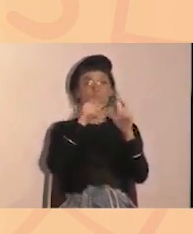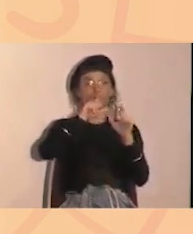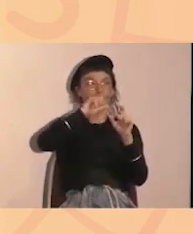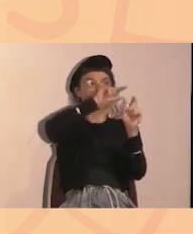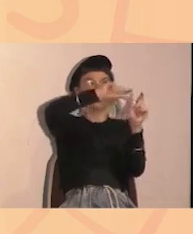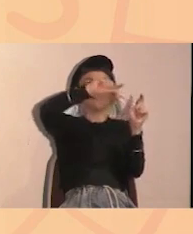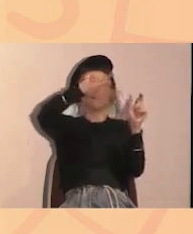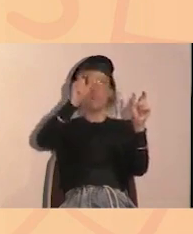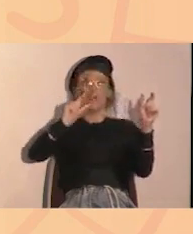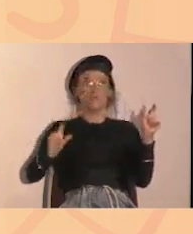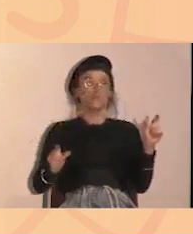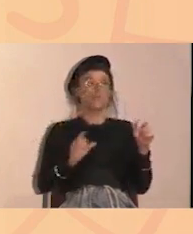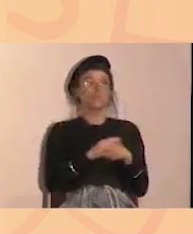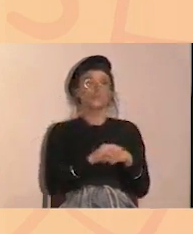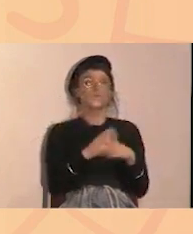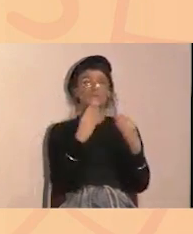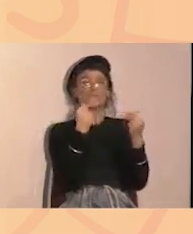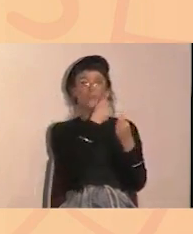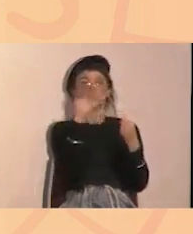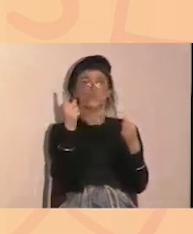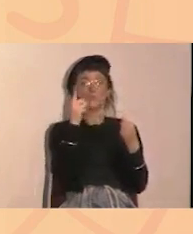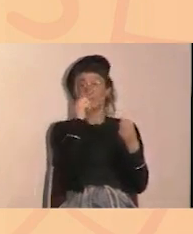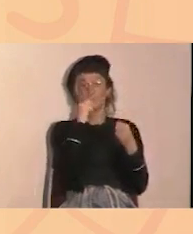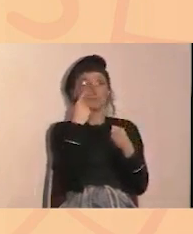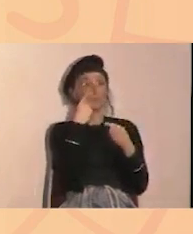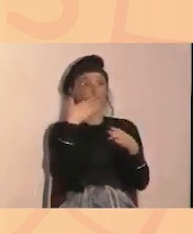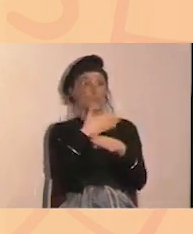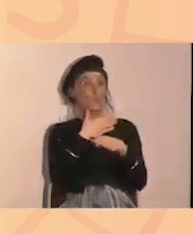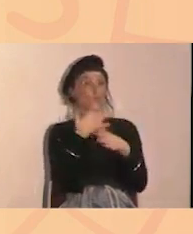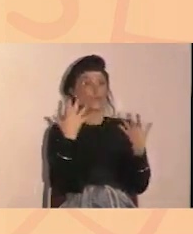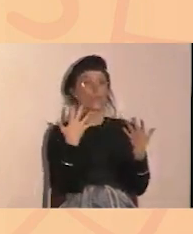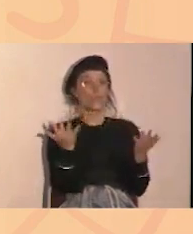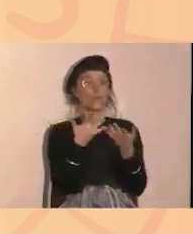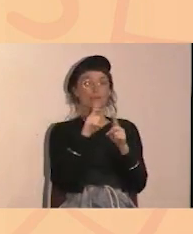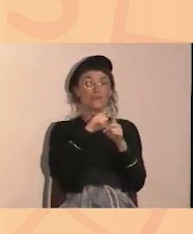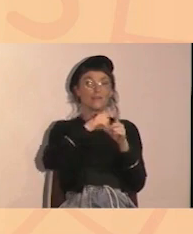And some people may have seen some of the work at the Darwin Festival recently in that space.